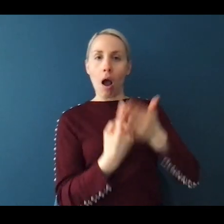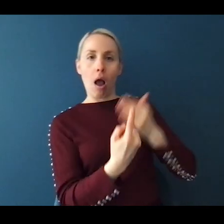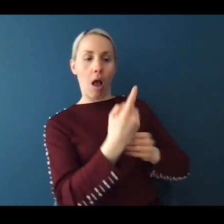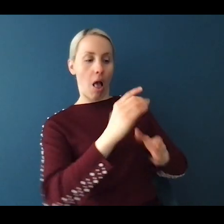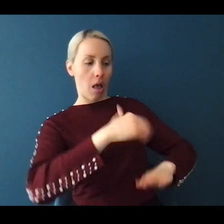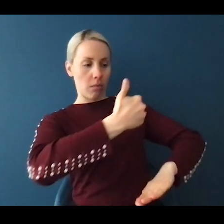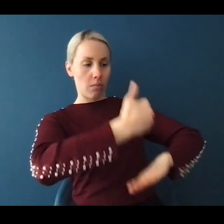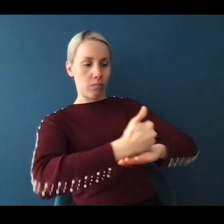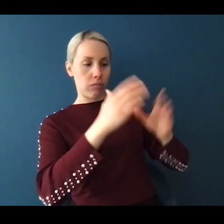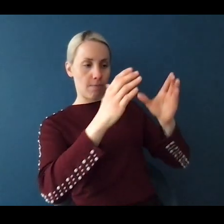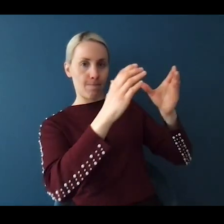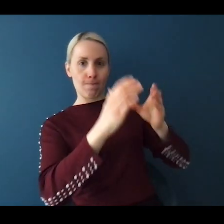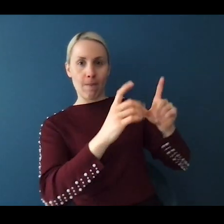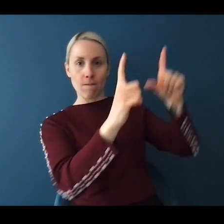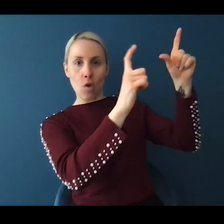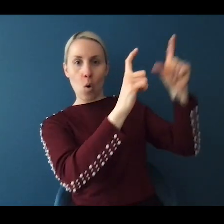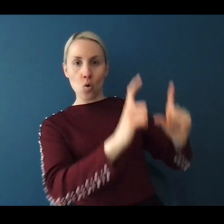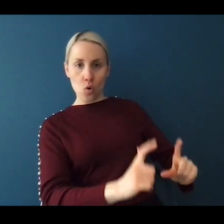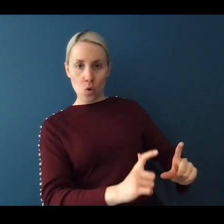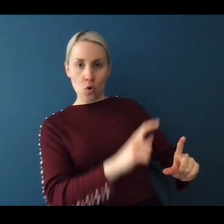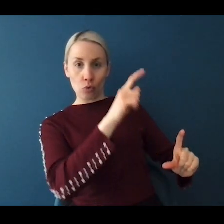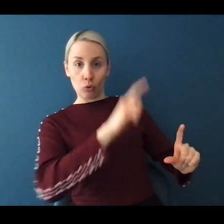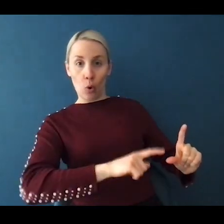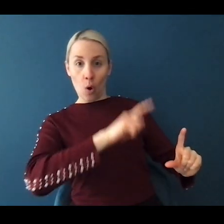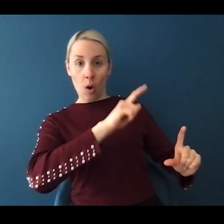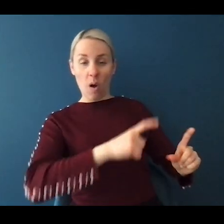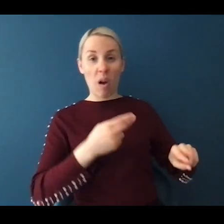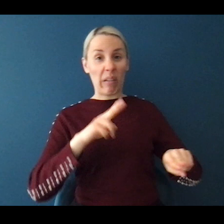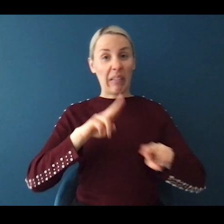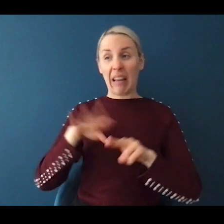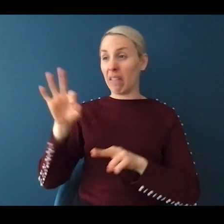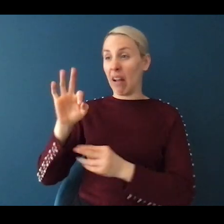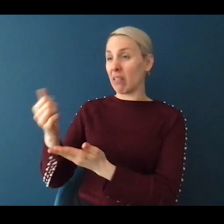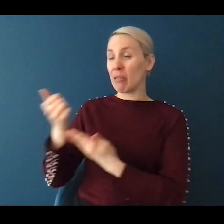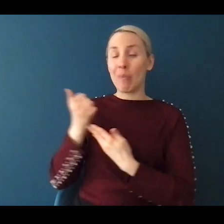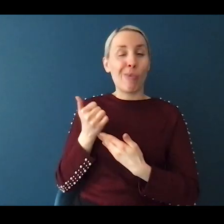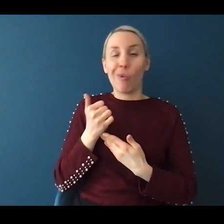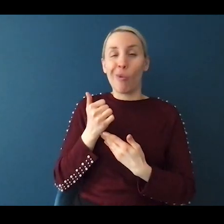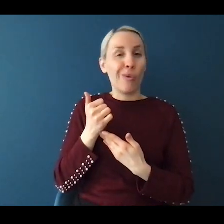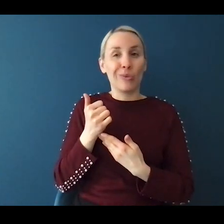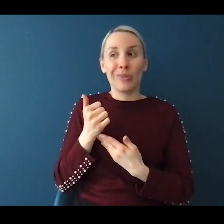would have not done it if I hadn't been part of a supportive environment both financially